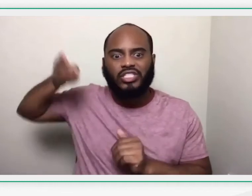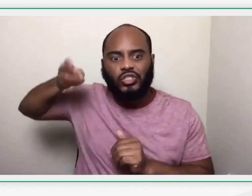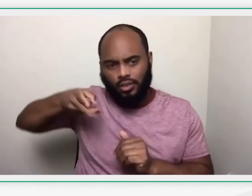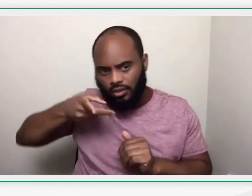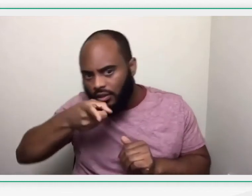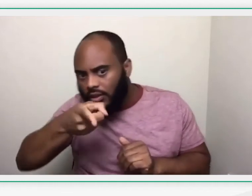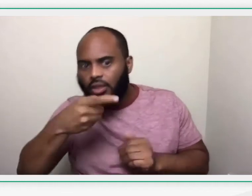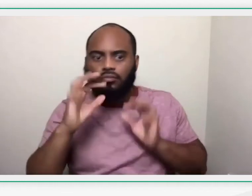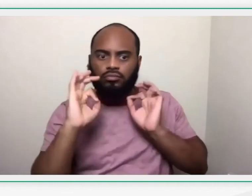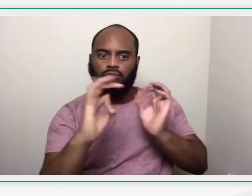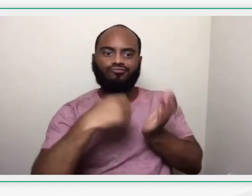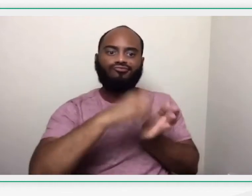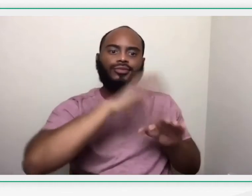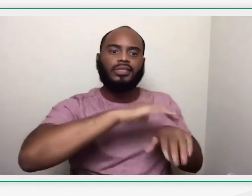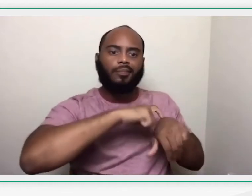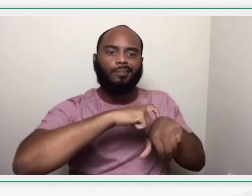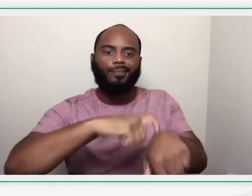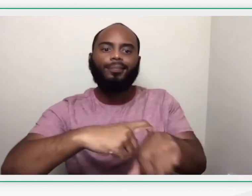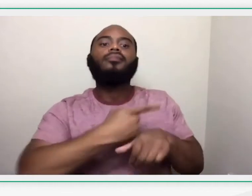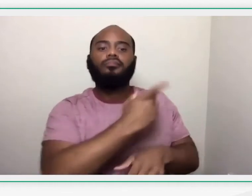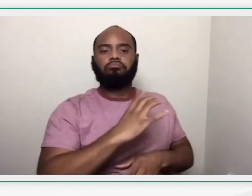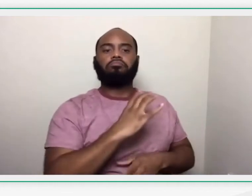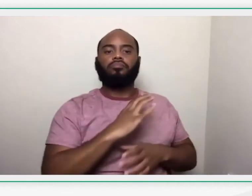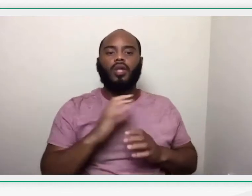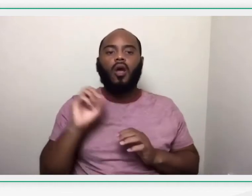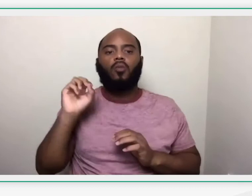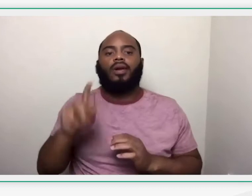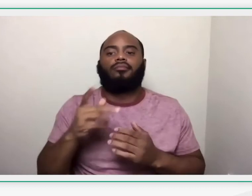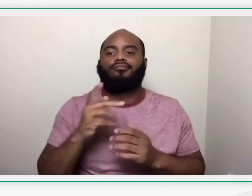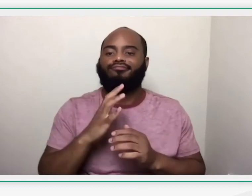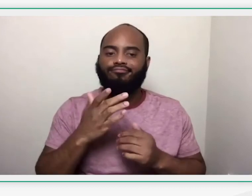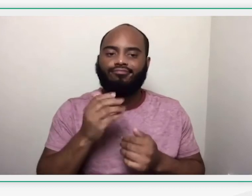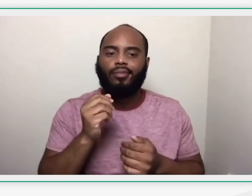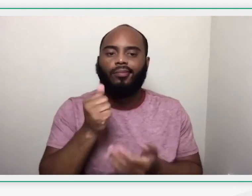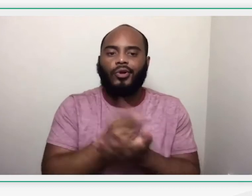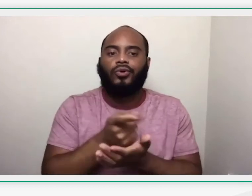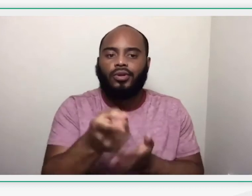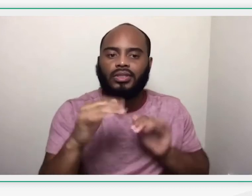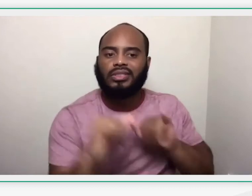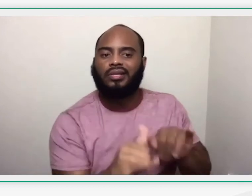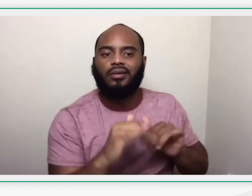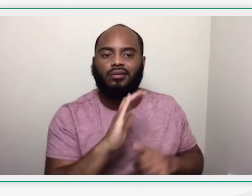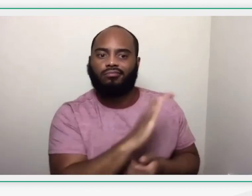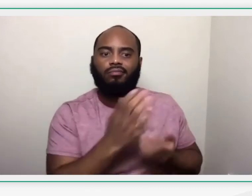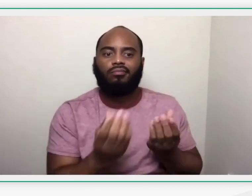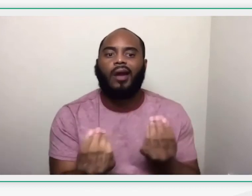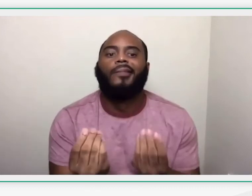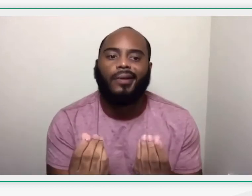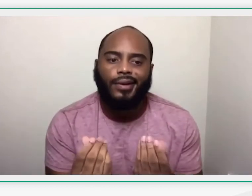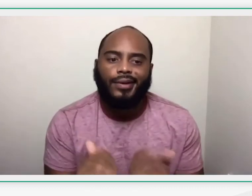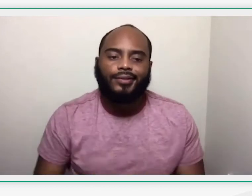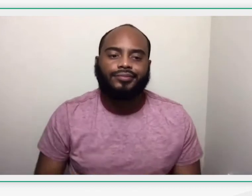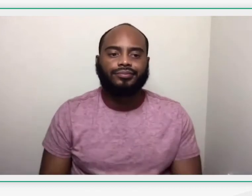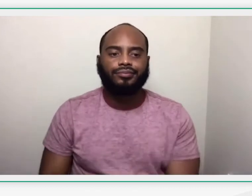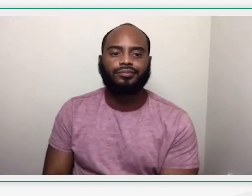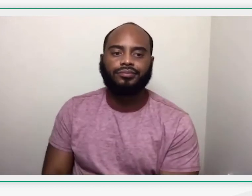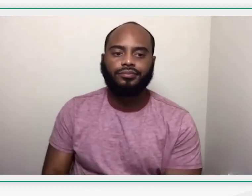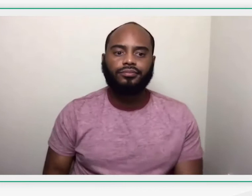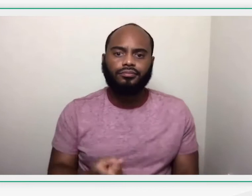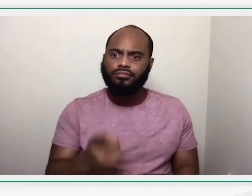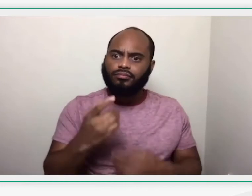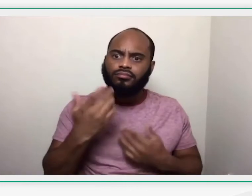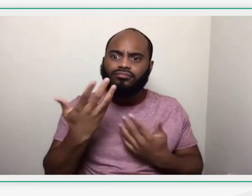Typically, locations want to check your prior experiences at other areas and see what your payment history is there, before allowing you to stay on their property.